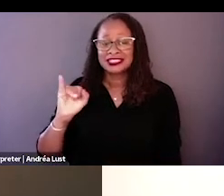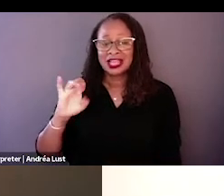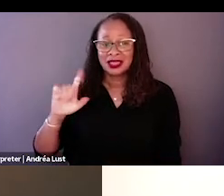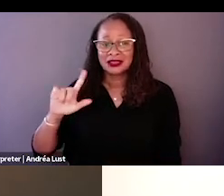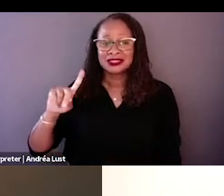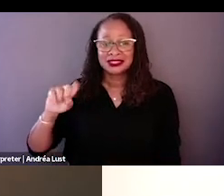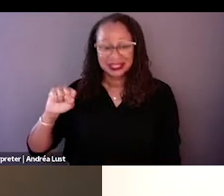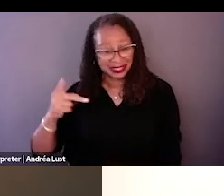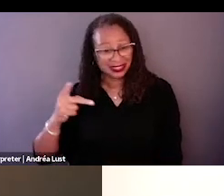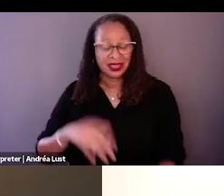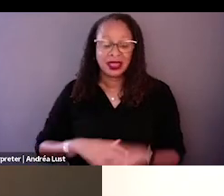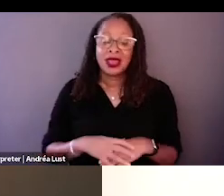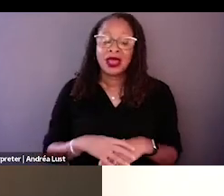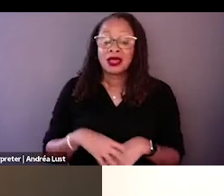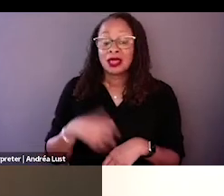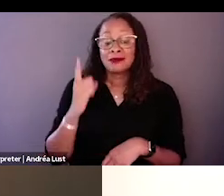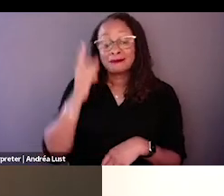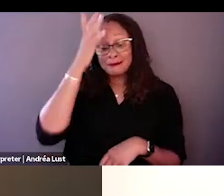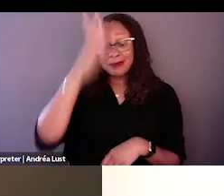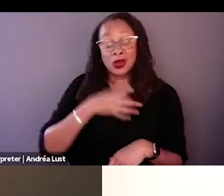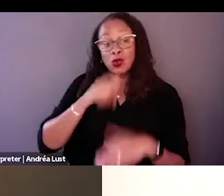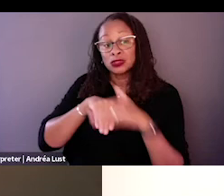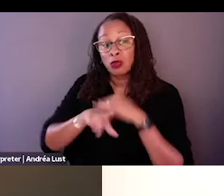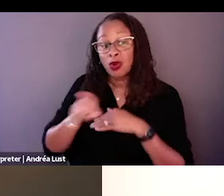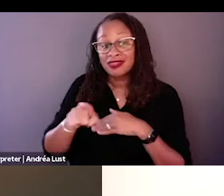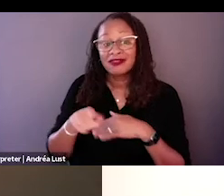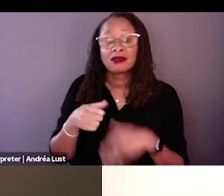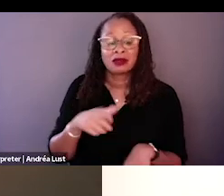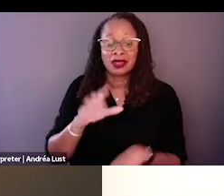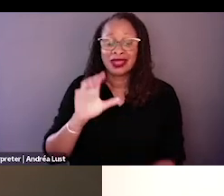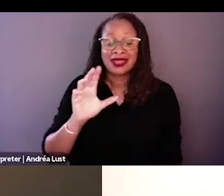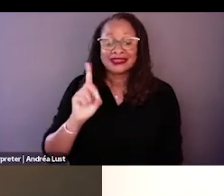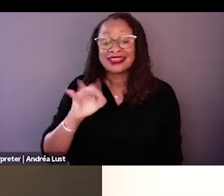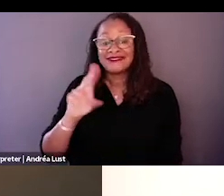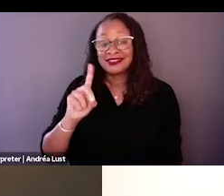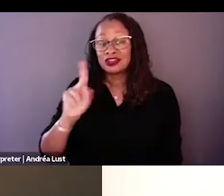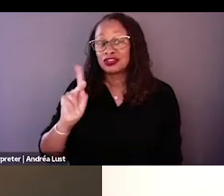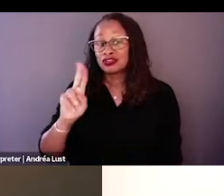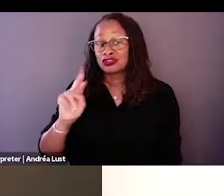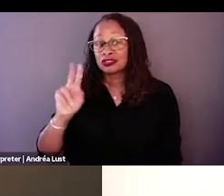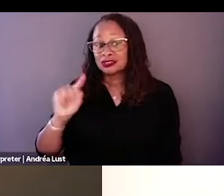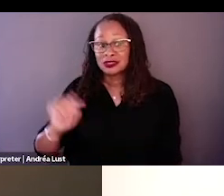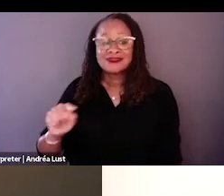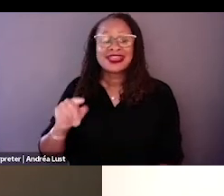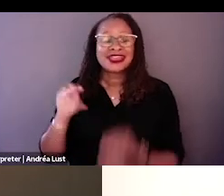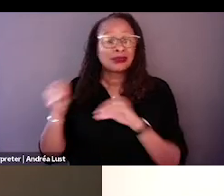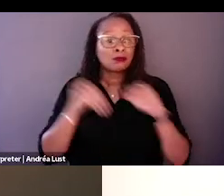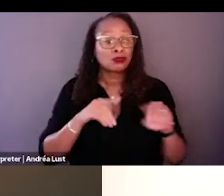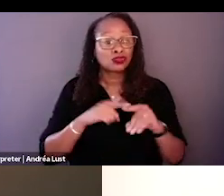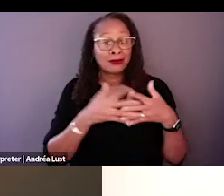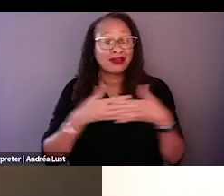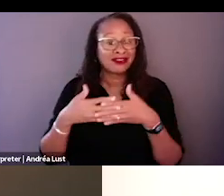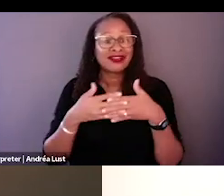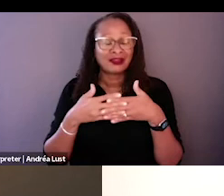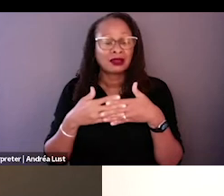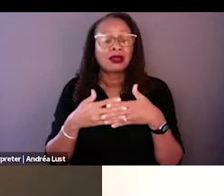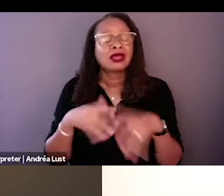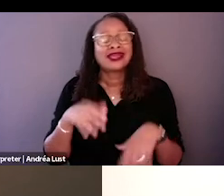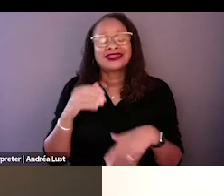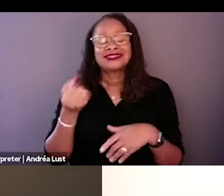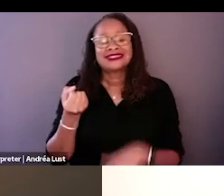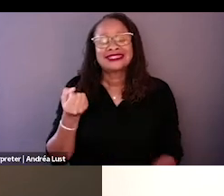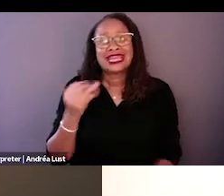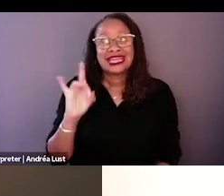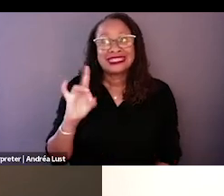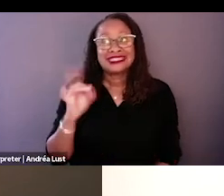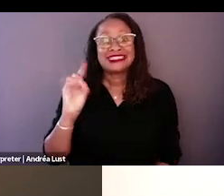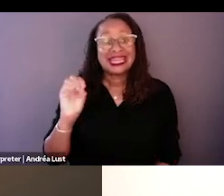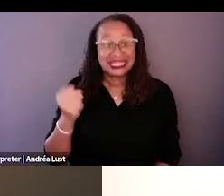They try to move along with it and stay in the frame.